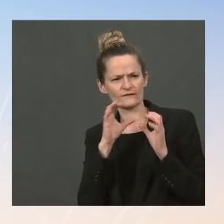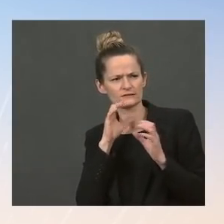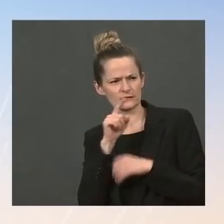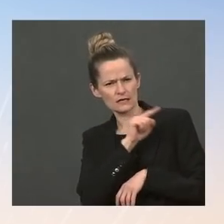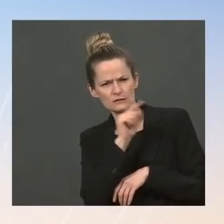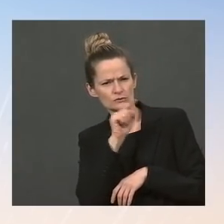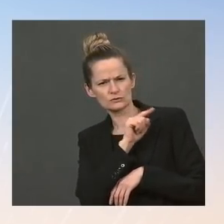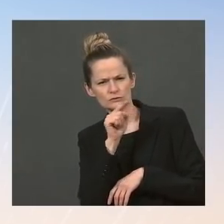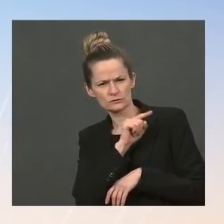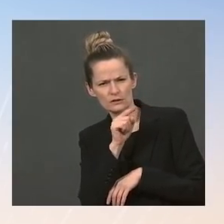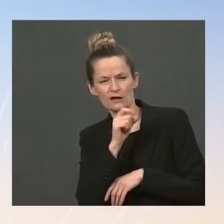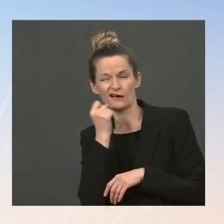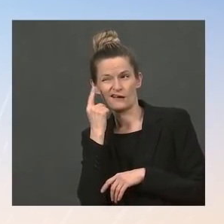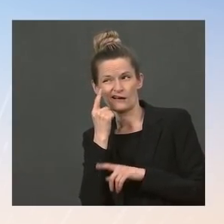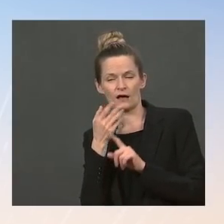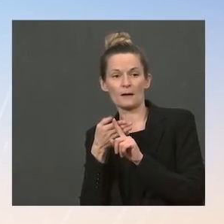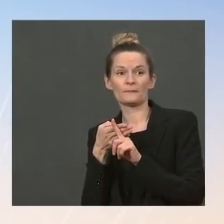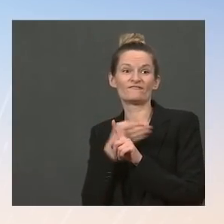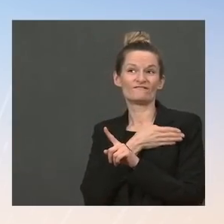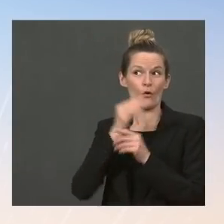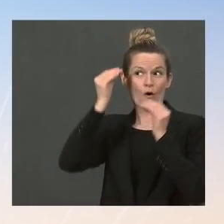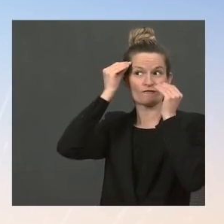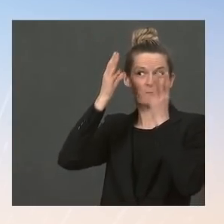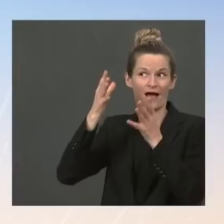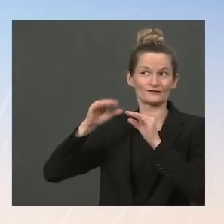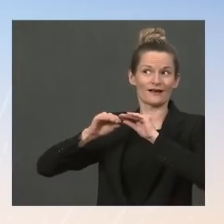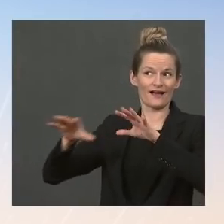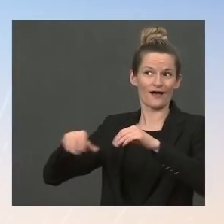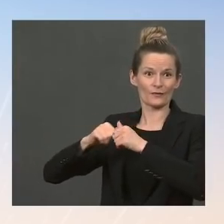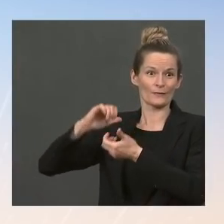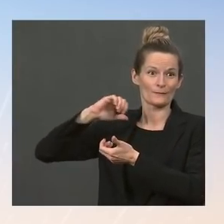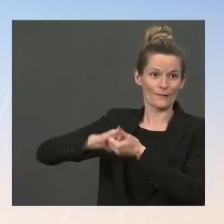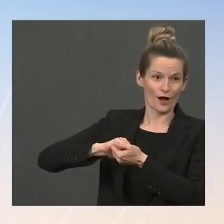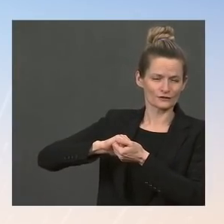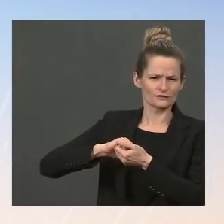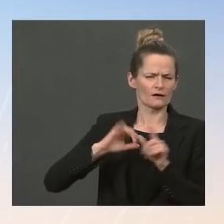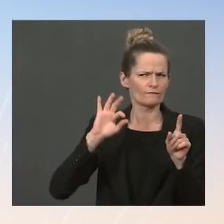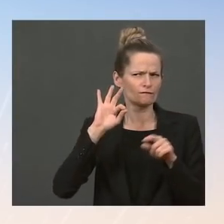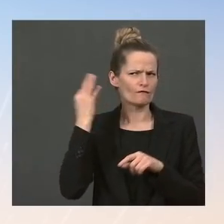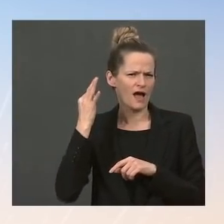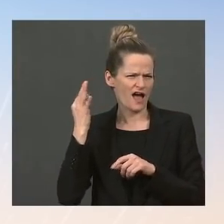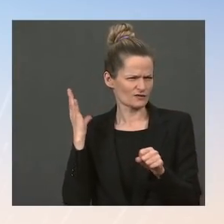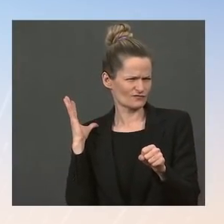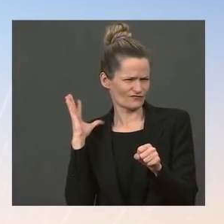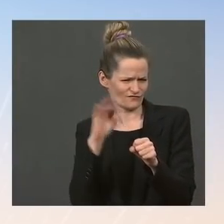And we're sort of curious to know if France was part of those conversations and the whole process.